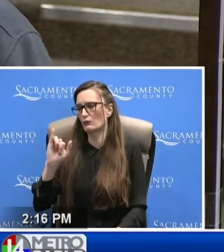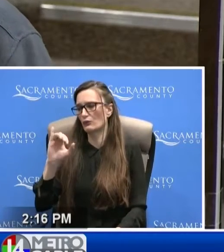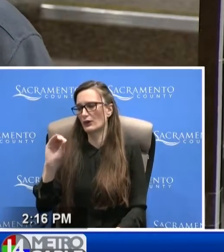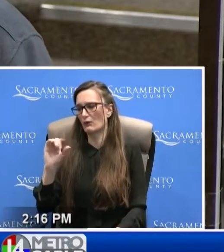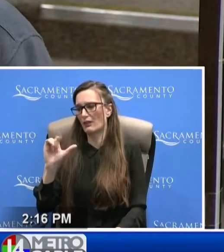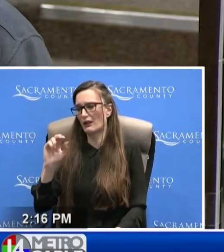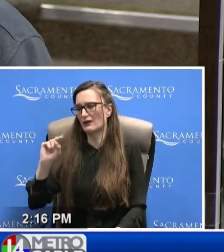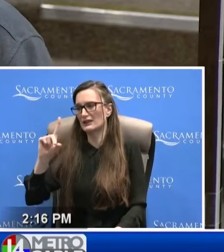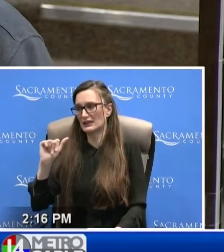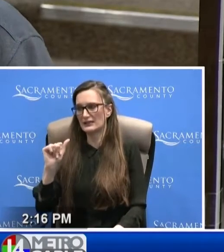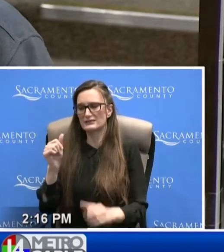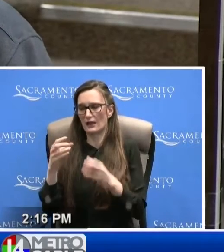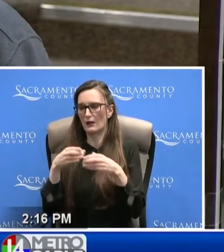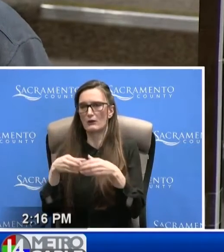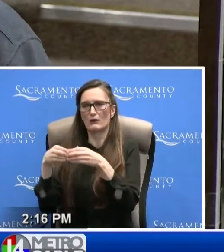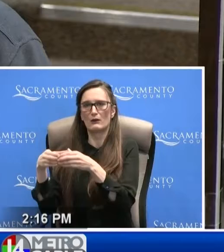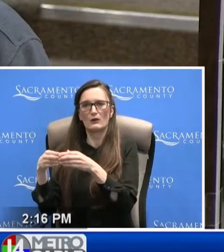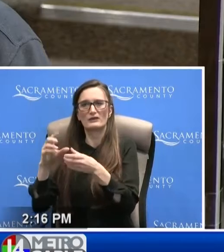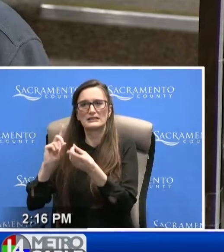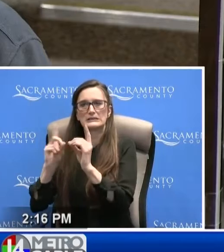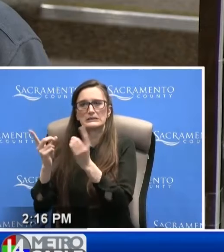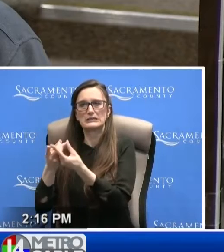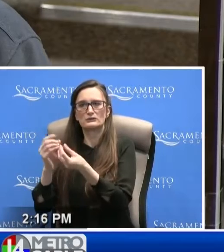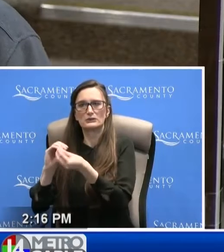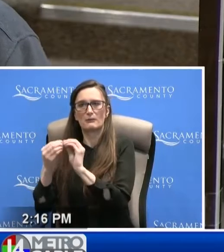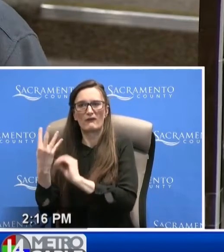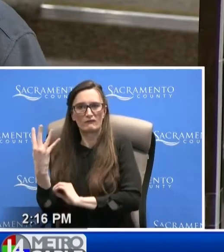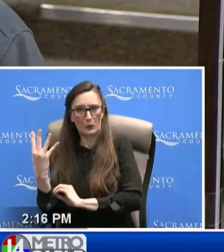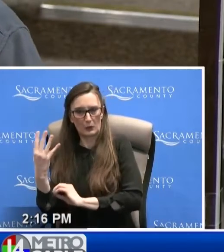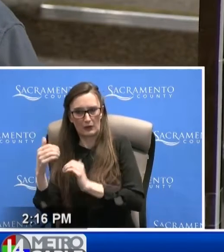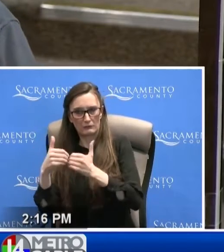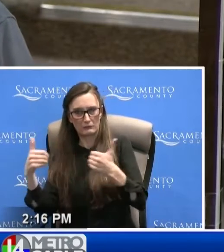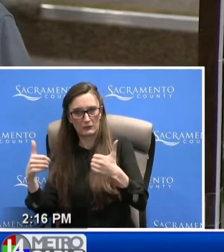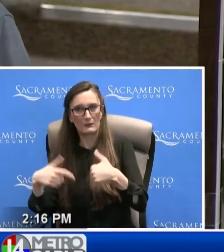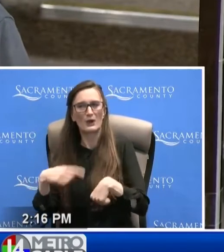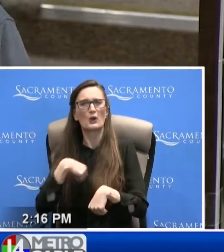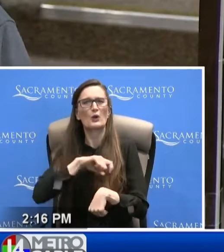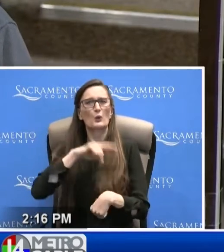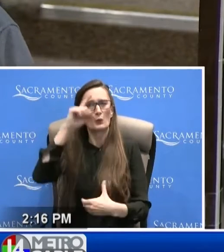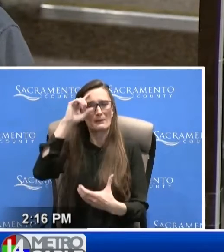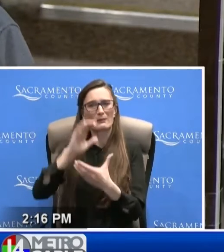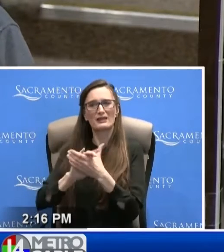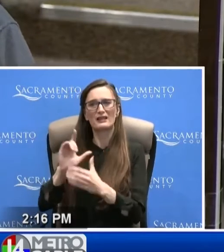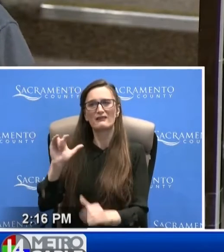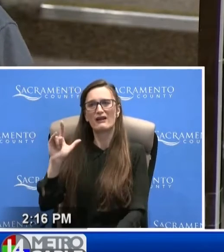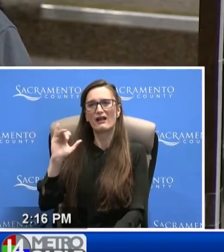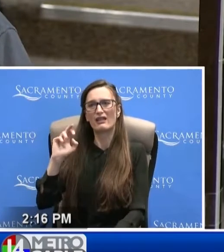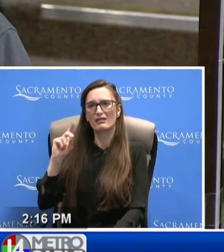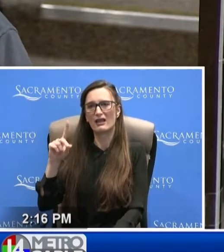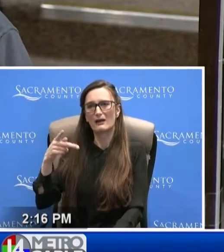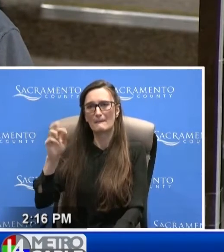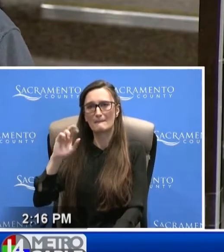We believe that the Grand Park region area, it's 50 700 acres of land which is within our park. District boundaries